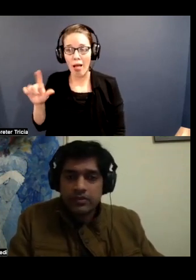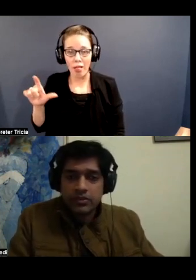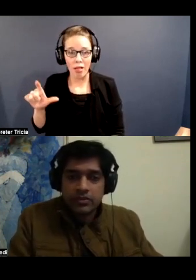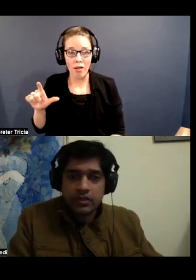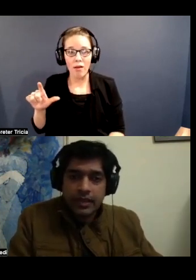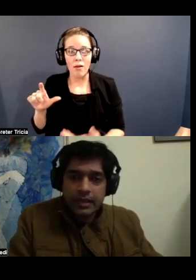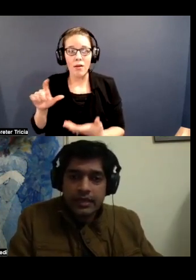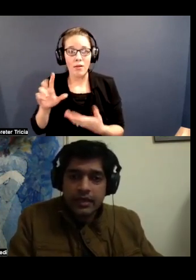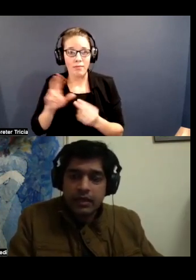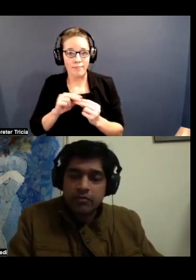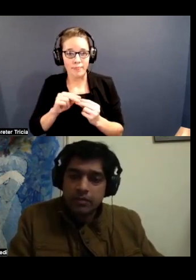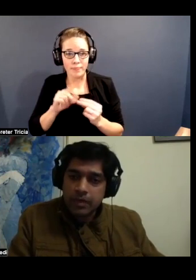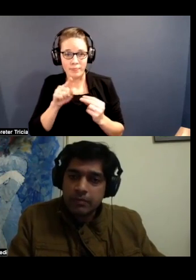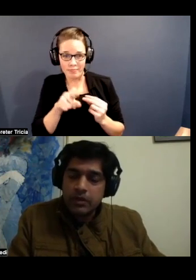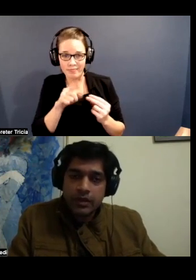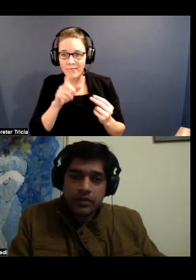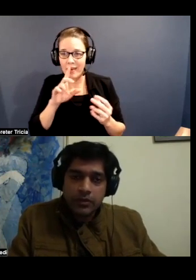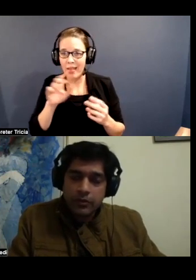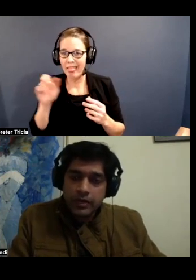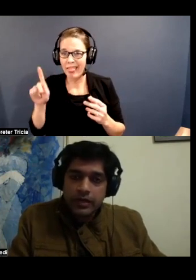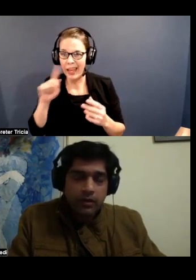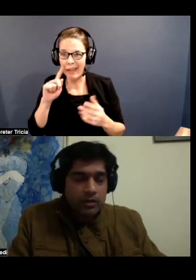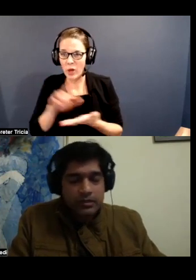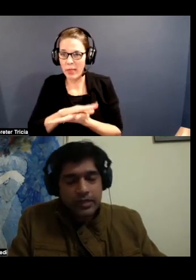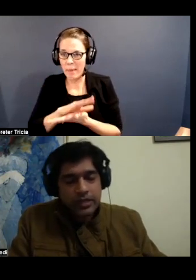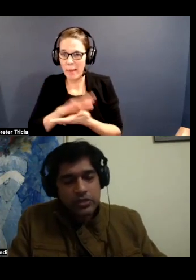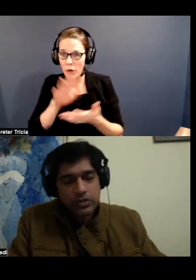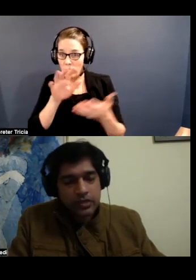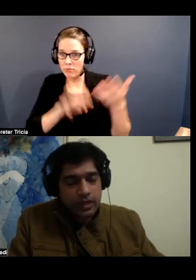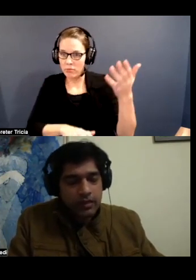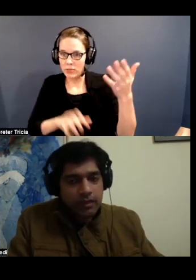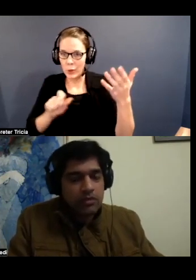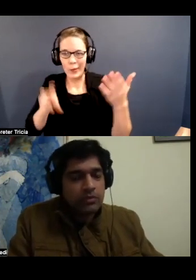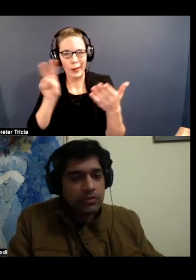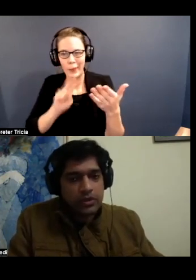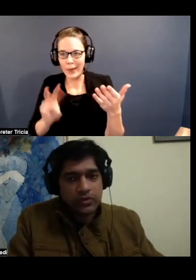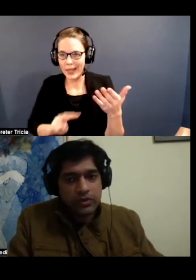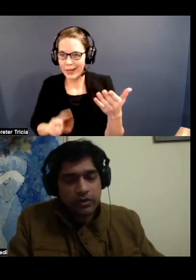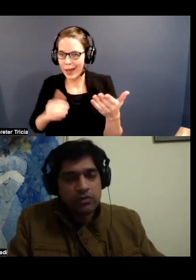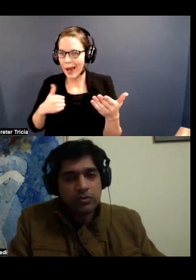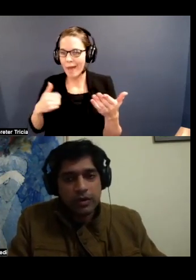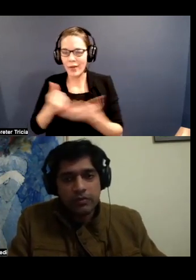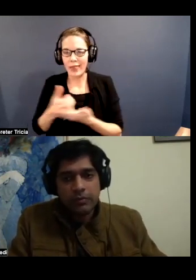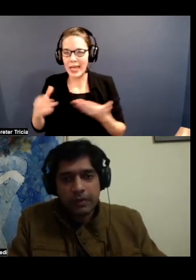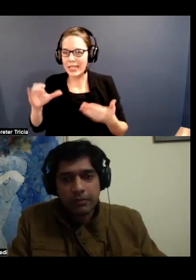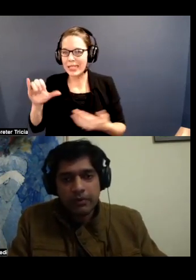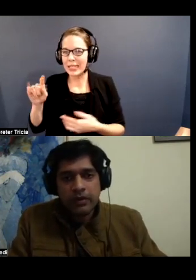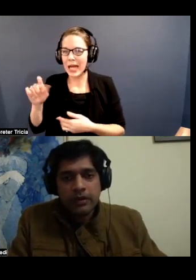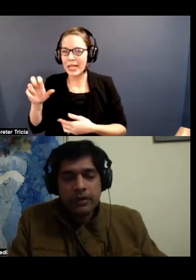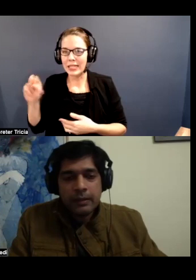Here's the link for the paper and you can read it. All the citations that I have in the presentation are also part of the paper.